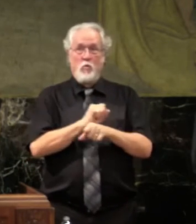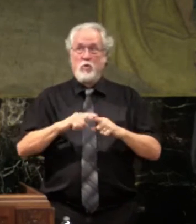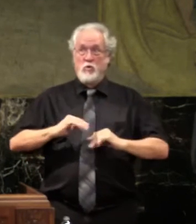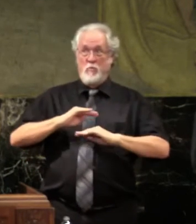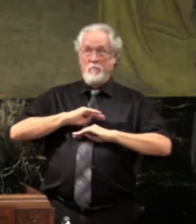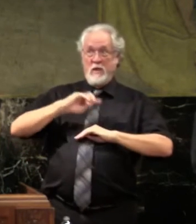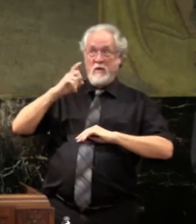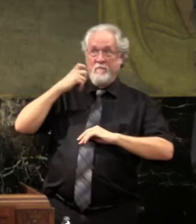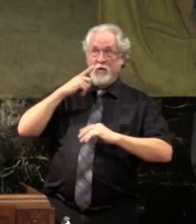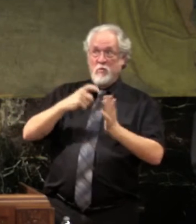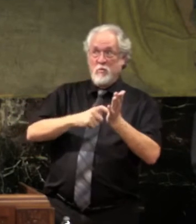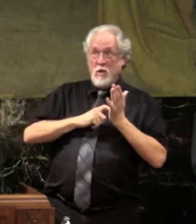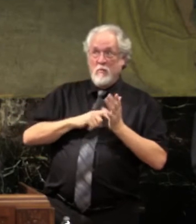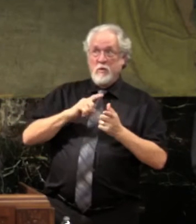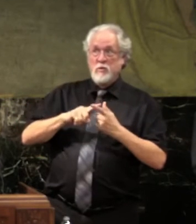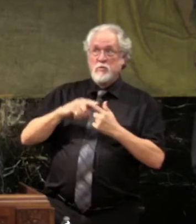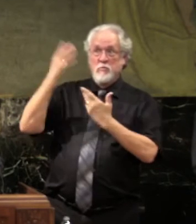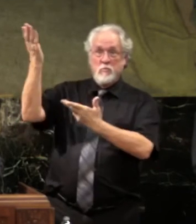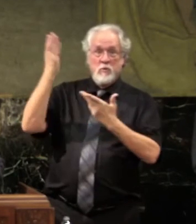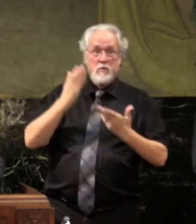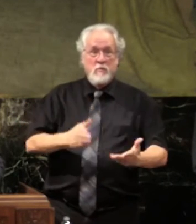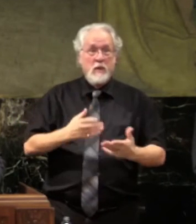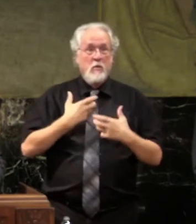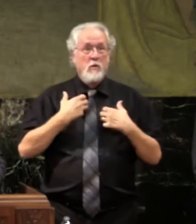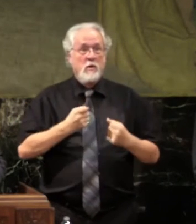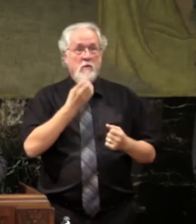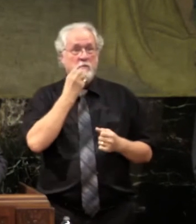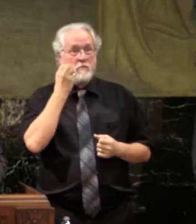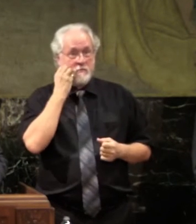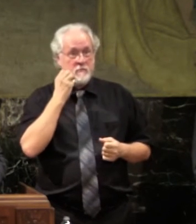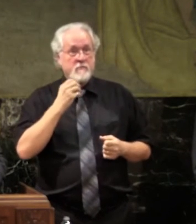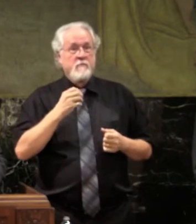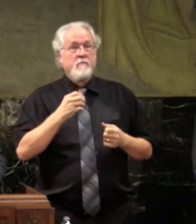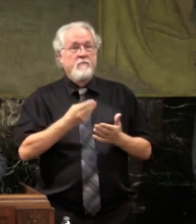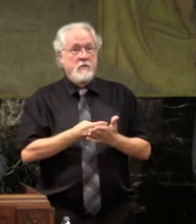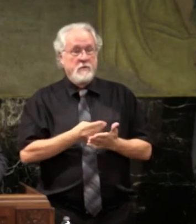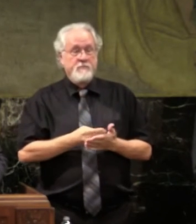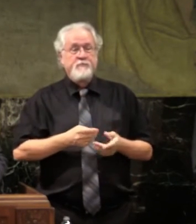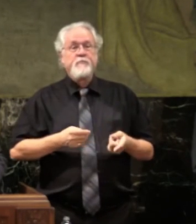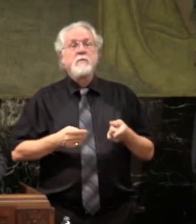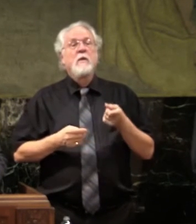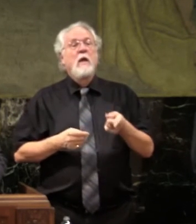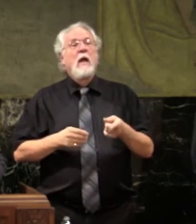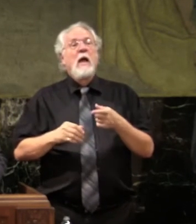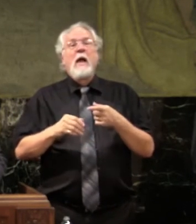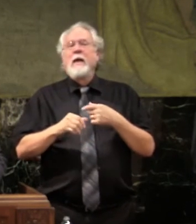this type of recovery funding home the danger of misrepresenting Louisiana role in